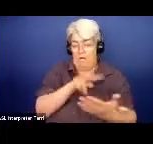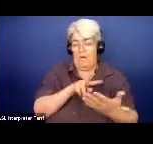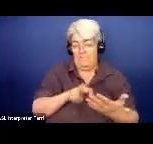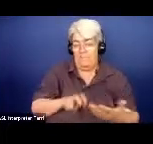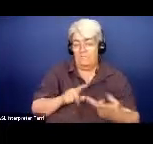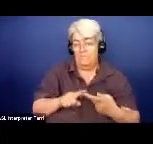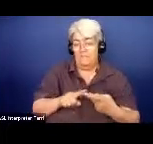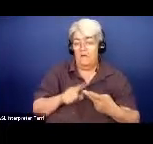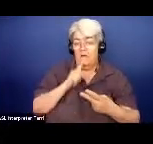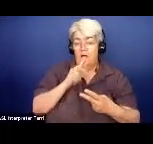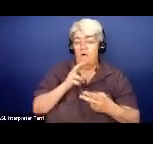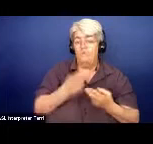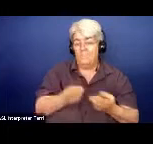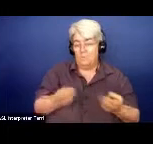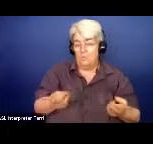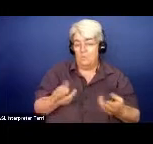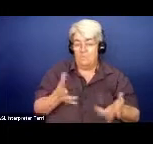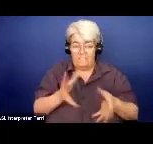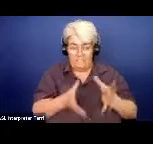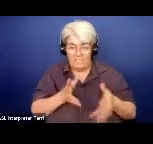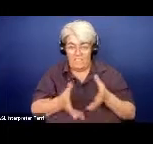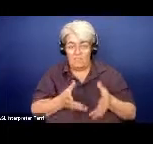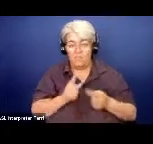of the source facilitation to reduce